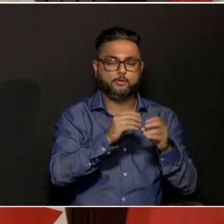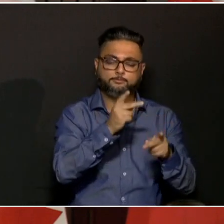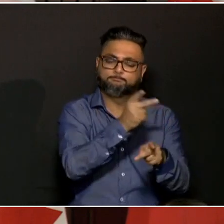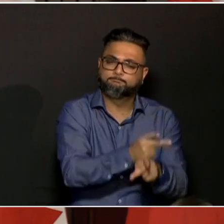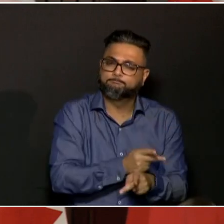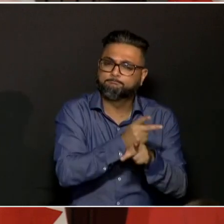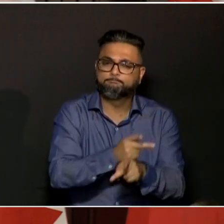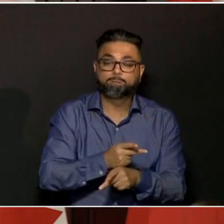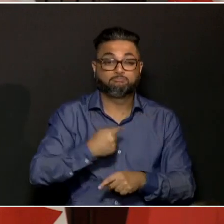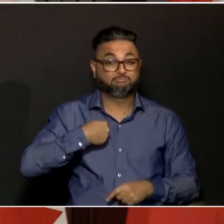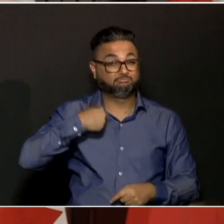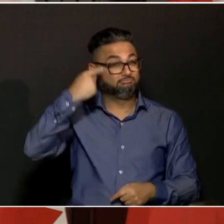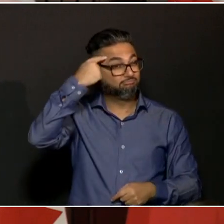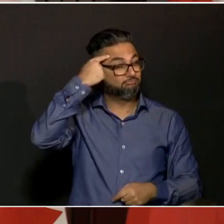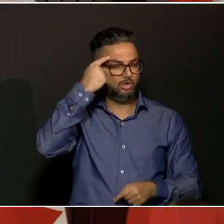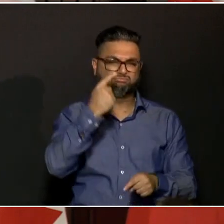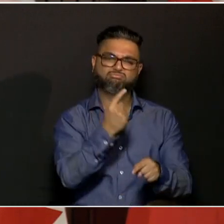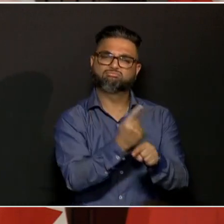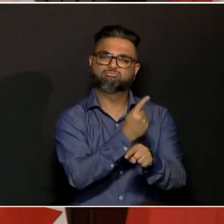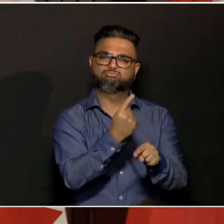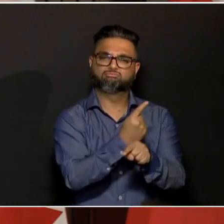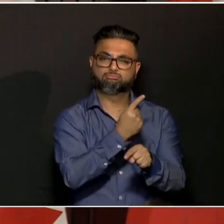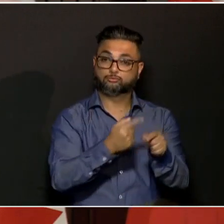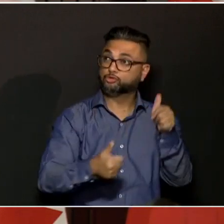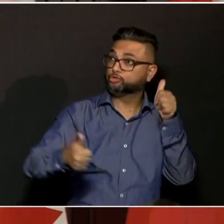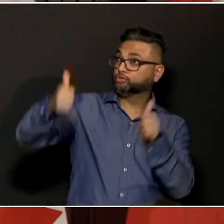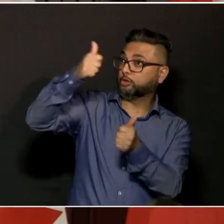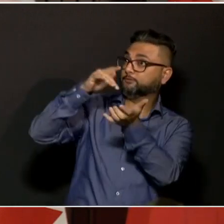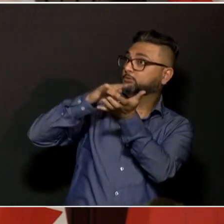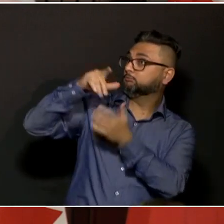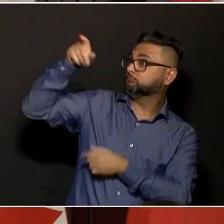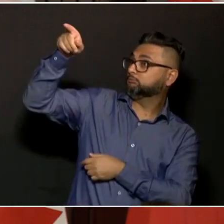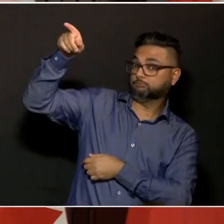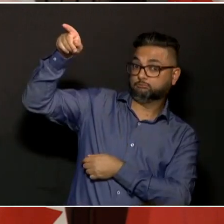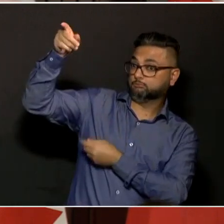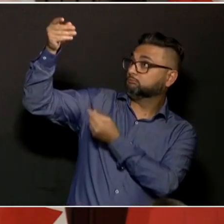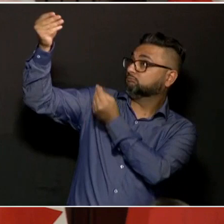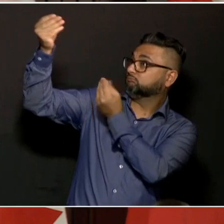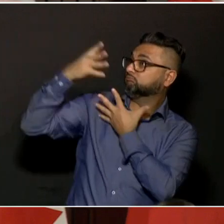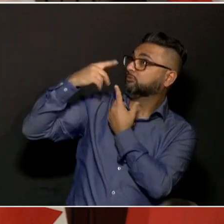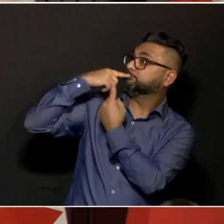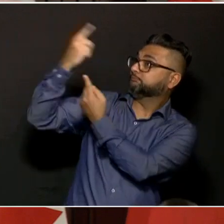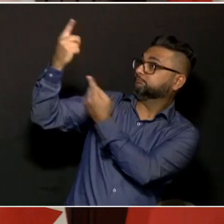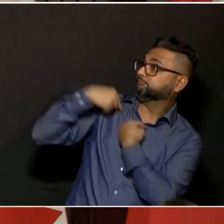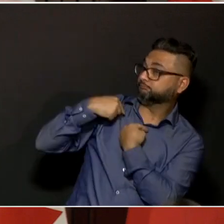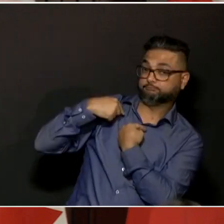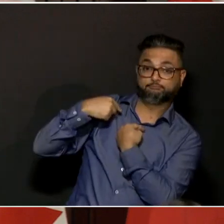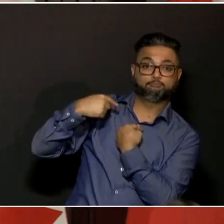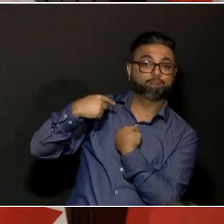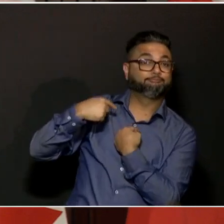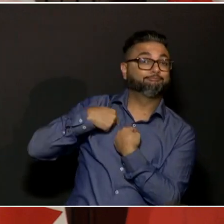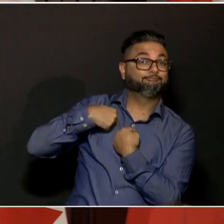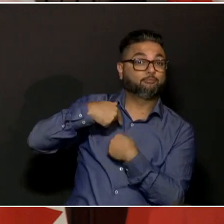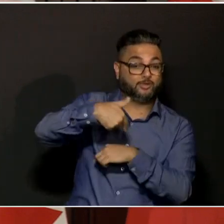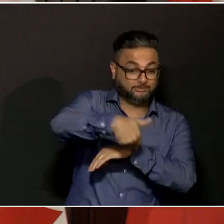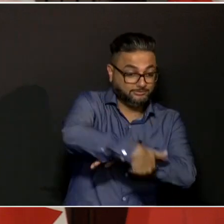irresponsible and there have been outbreaks with staff and I don't think it is unreasonable the chief medical officer